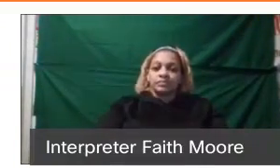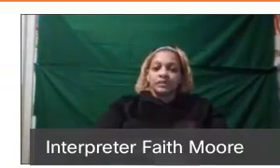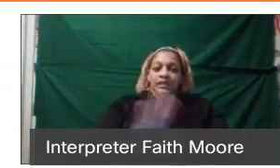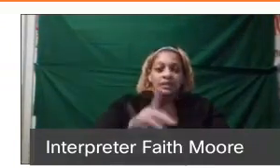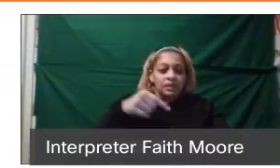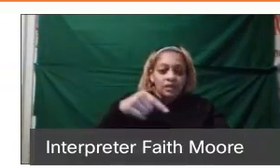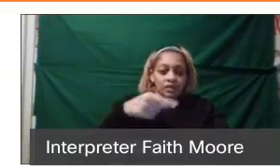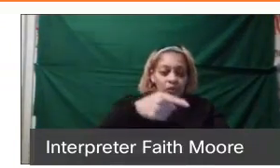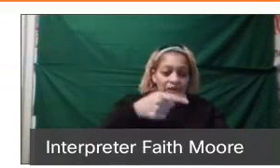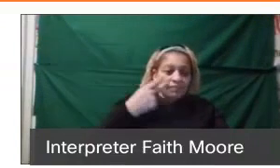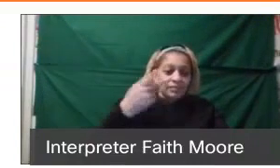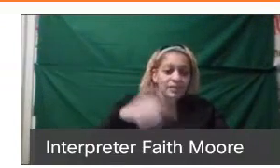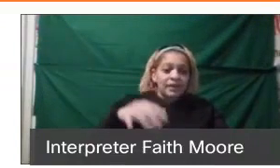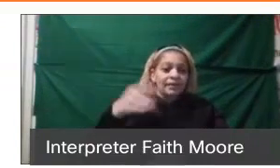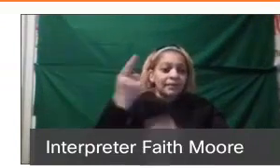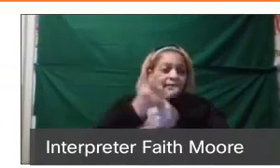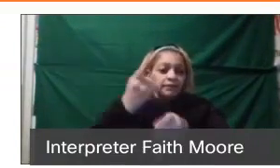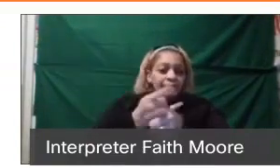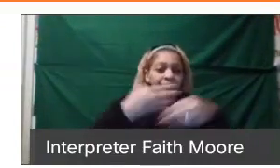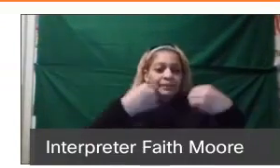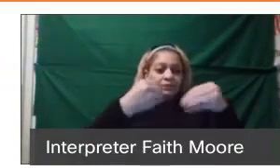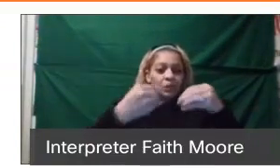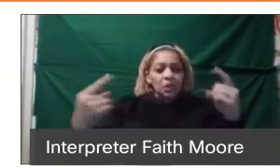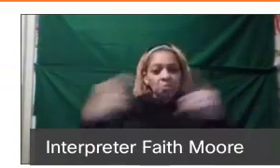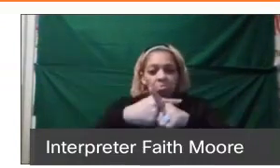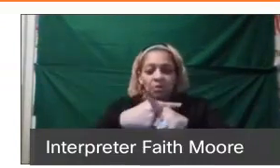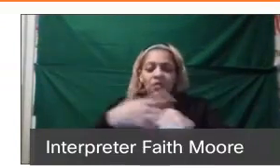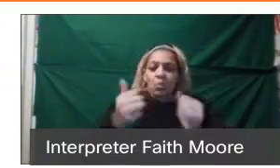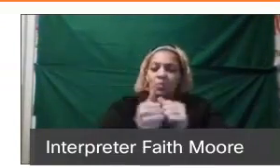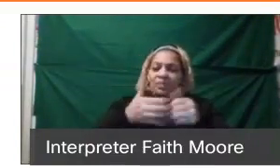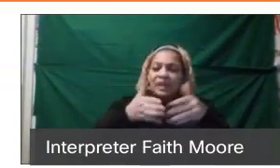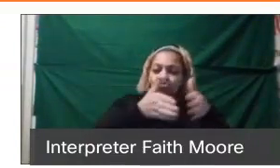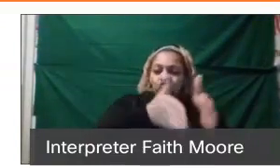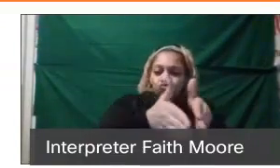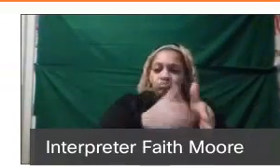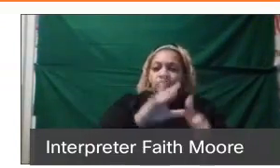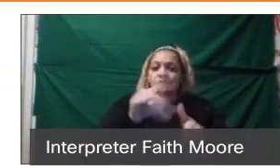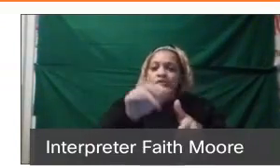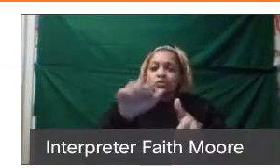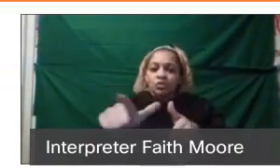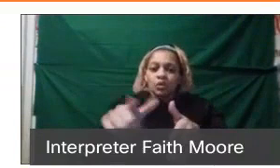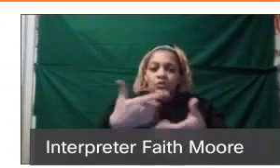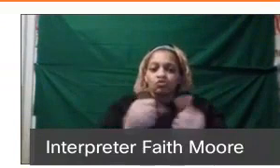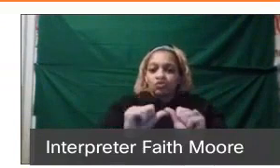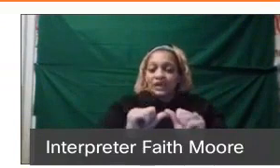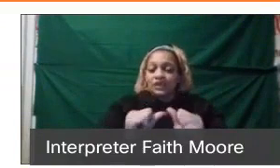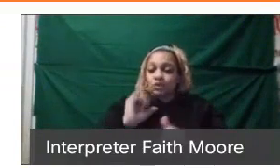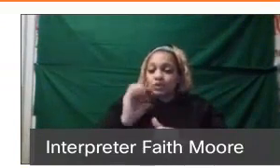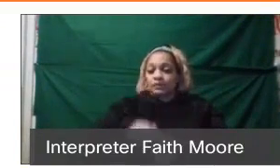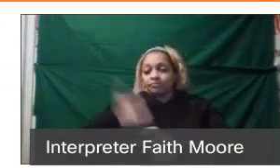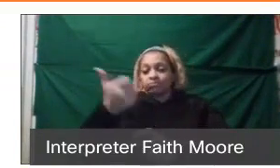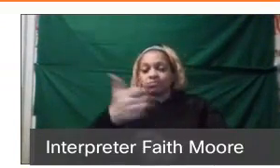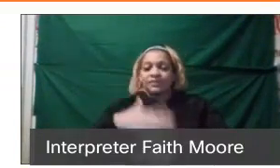And that does come into conflict with the trail. So, what we are proposing is to eliminate the frontage parking, but compensate for that parking by.